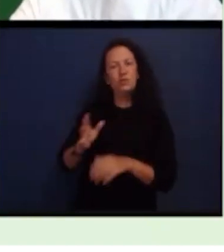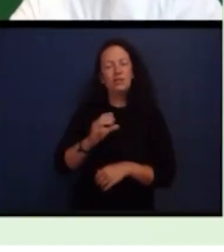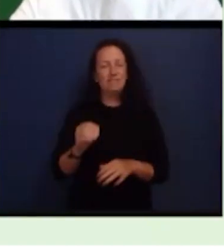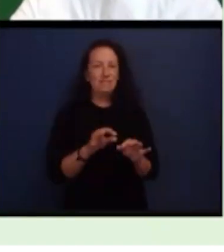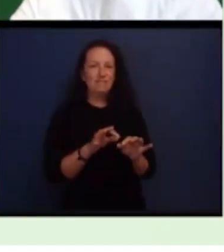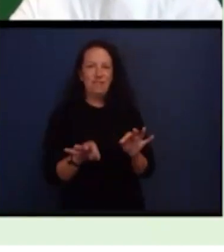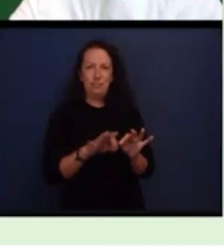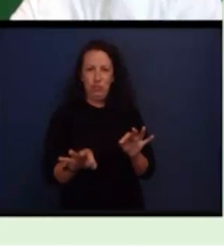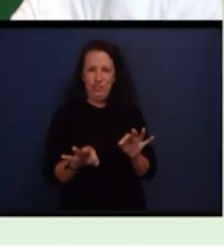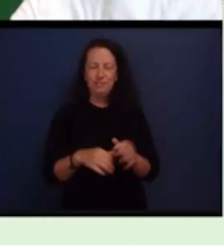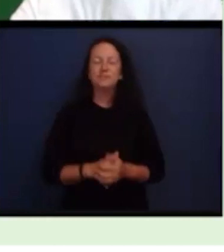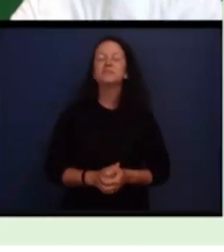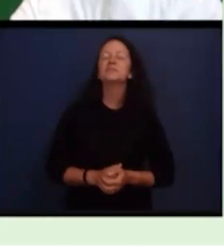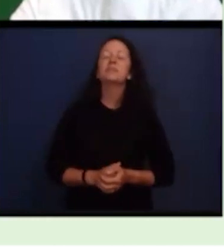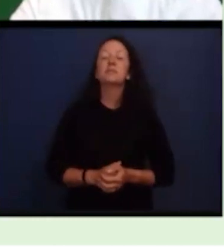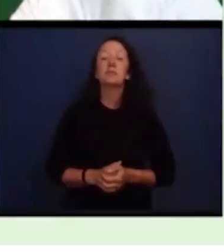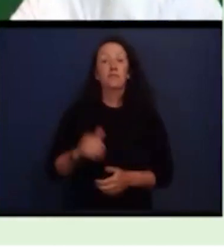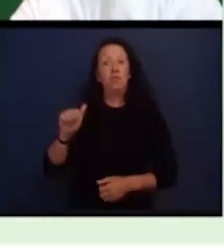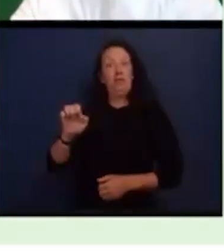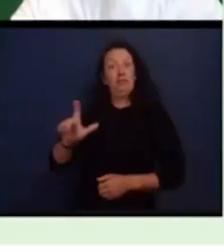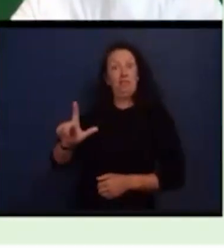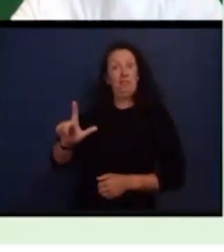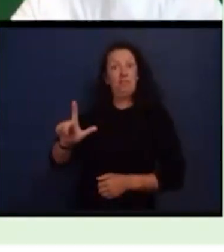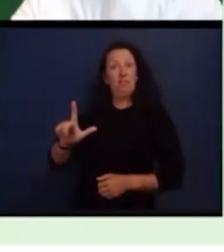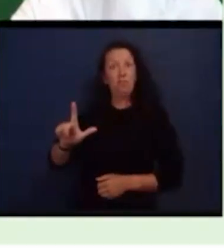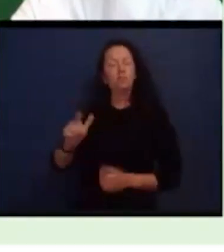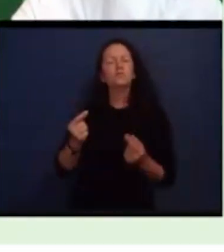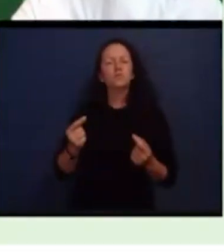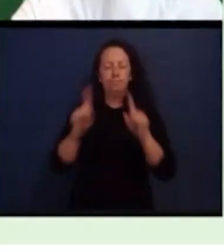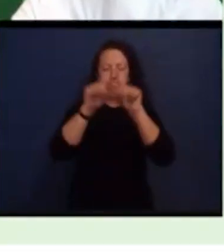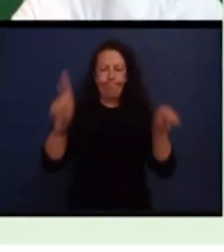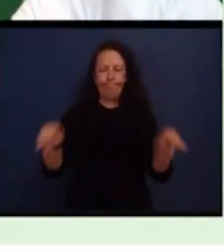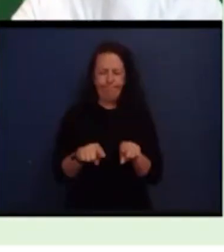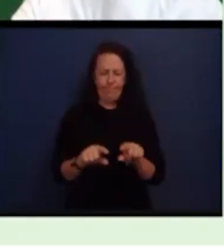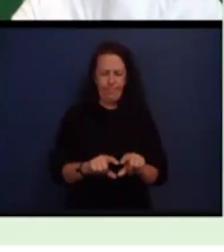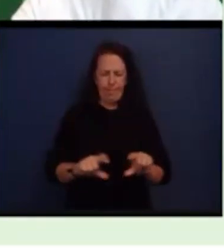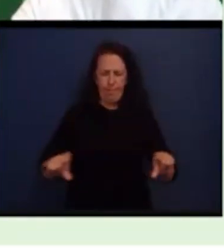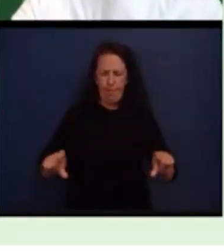To turn on ASL. Navigate to the bottom of the Zoom Webinar screen and locate the globe.